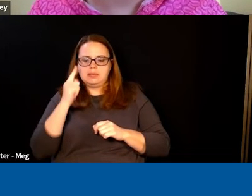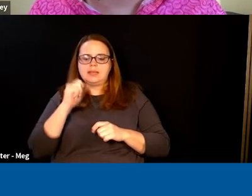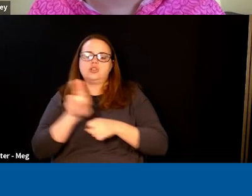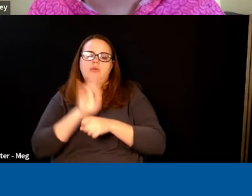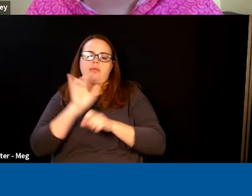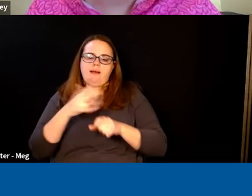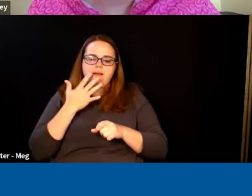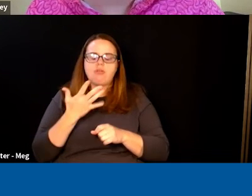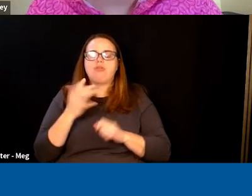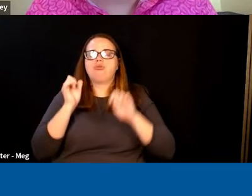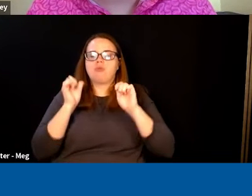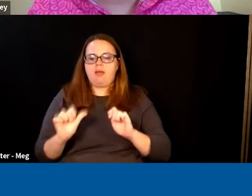you can click and take action on.